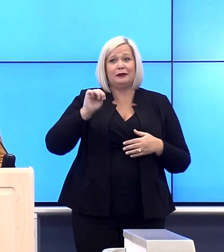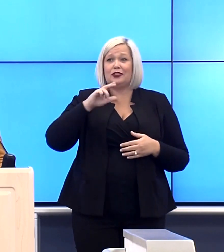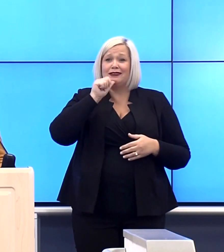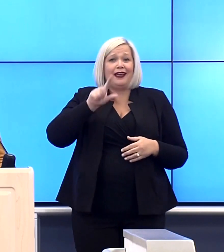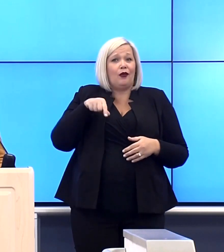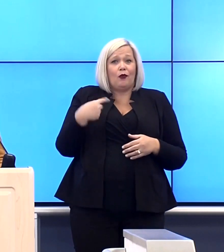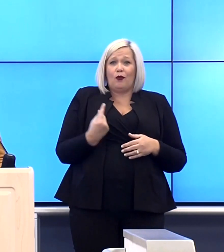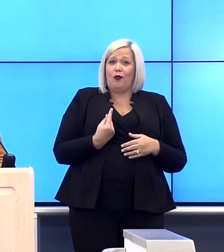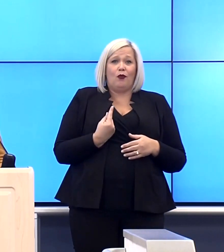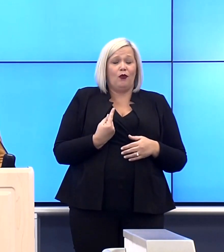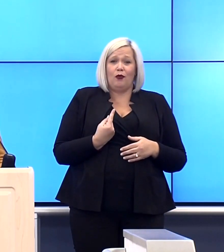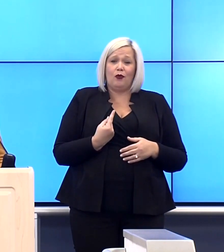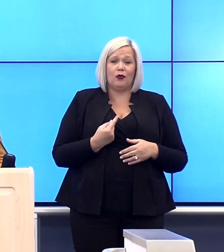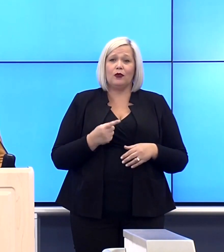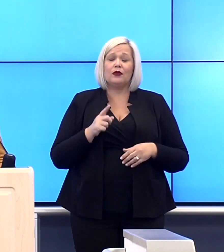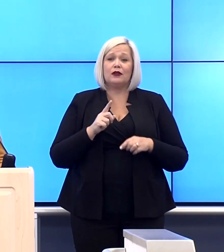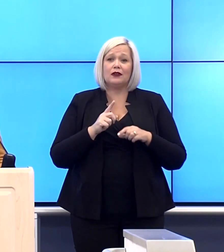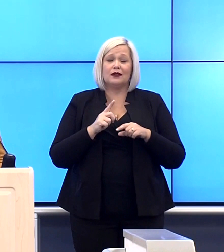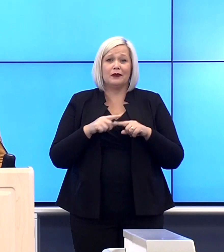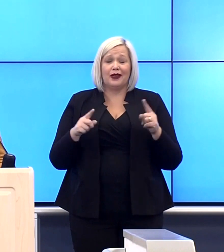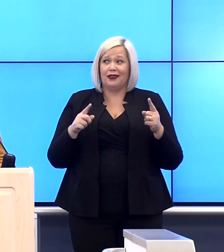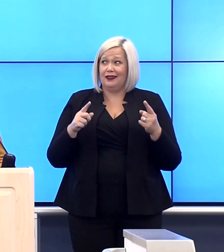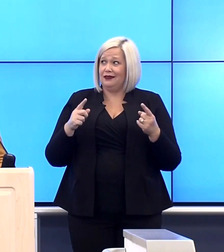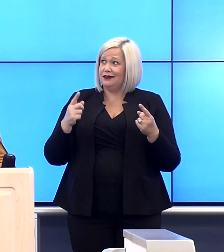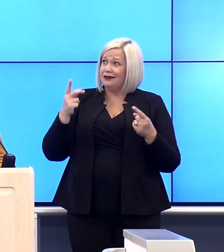ARMS AROUND THE SPREAD THAT WE ARE SEEING. ARE SEEING. MICHIGAN’S NOT ALONE.